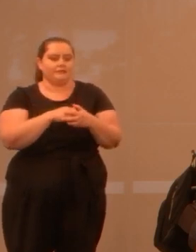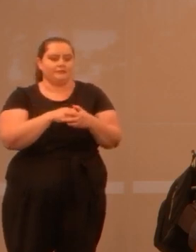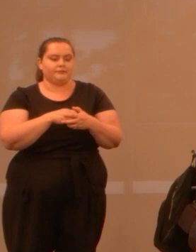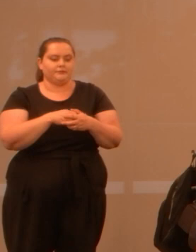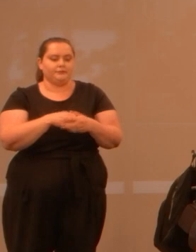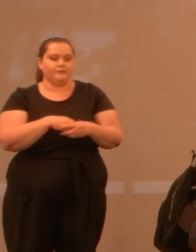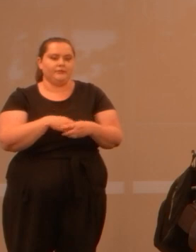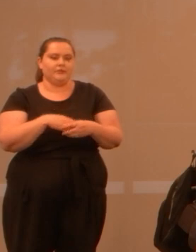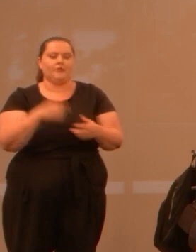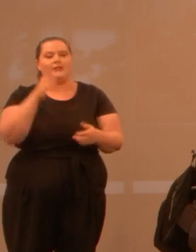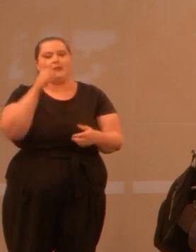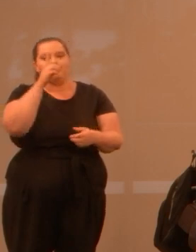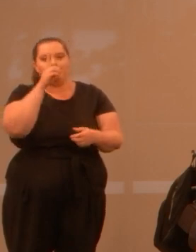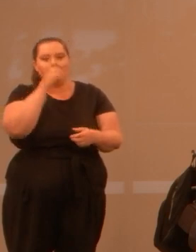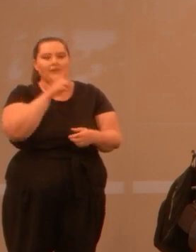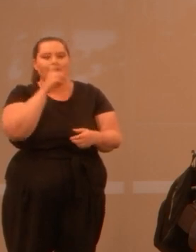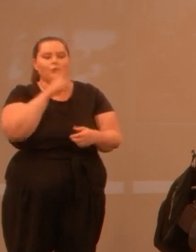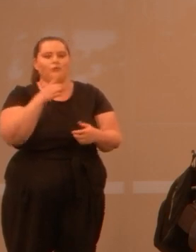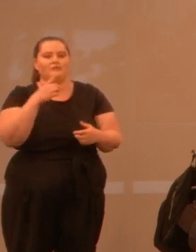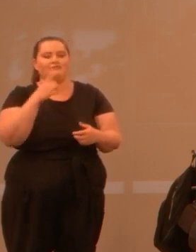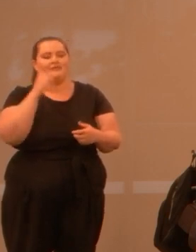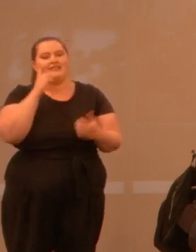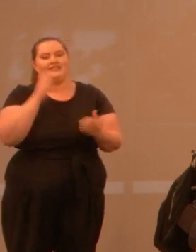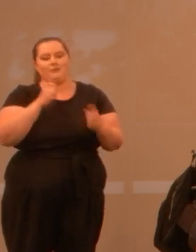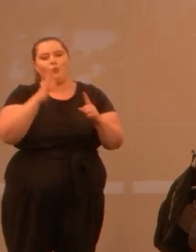so important that we can celebrate best practise, that we can look at